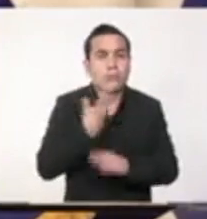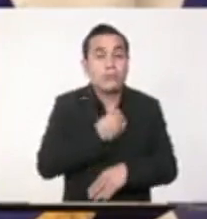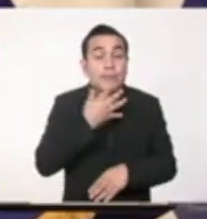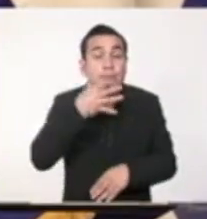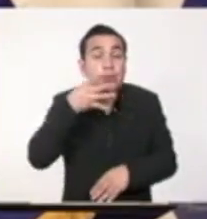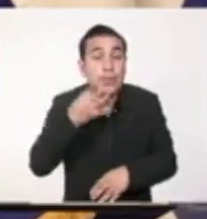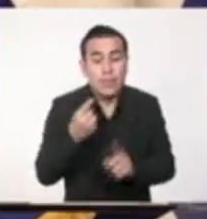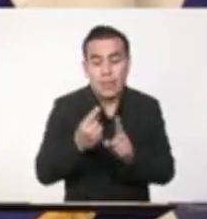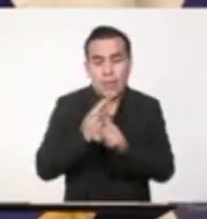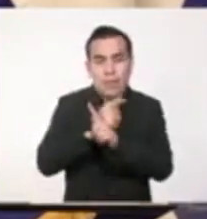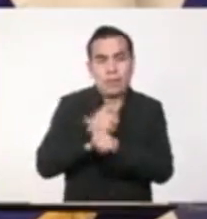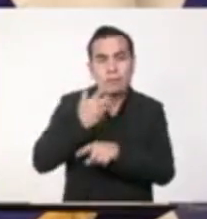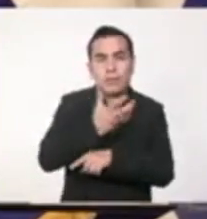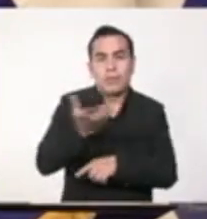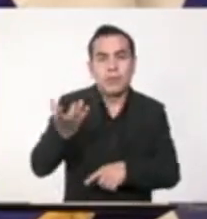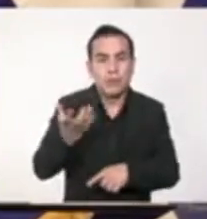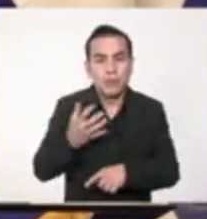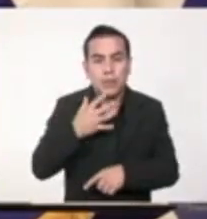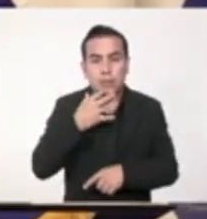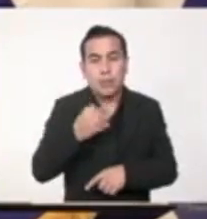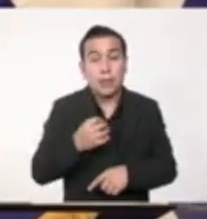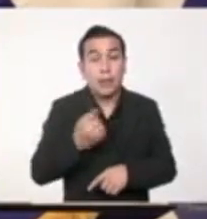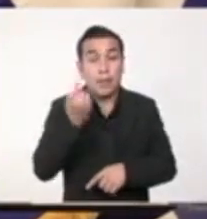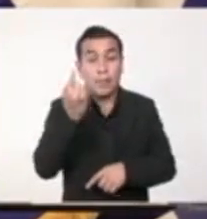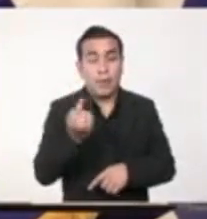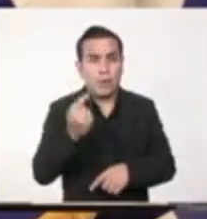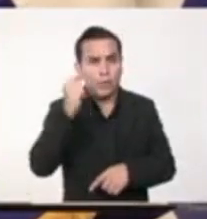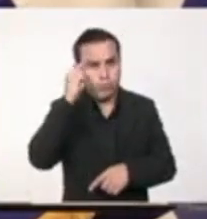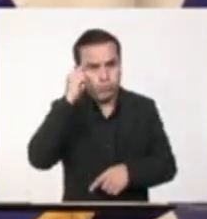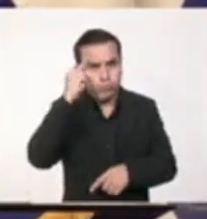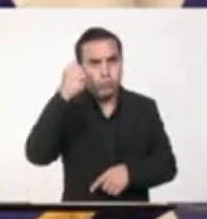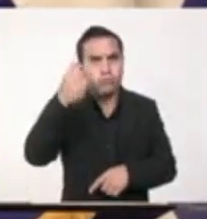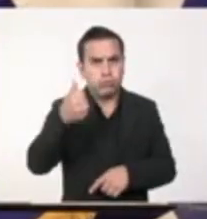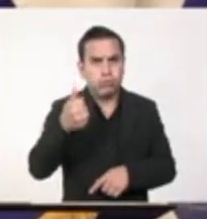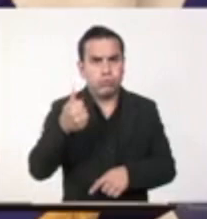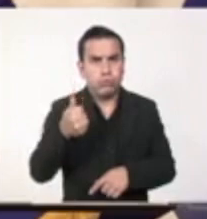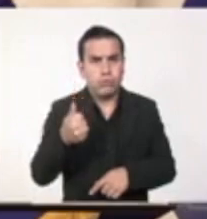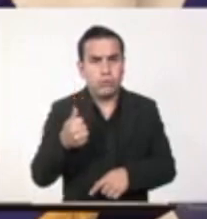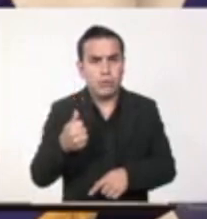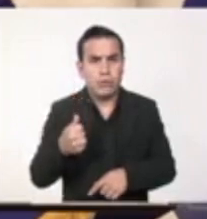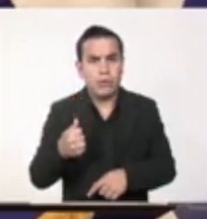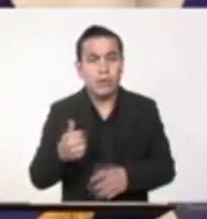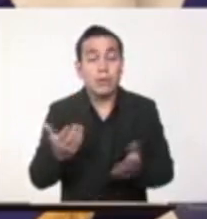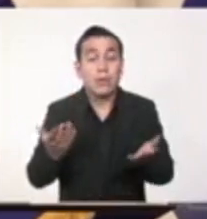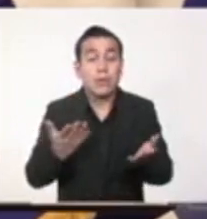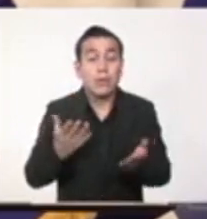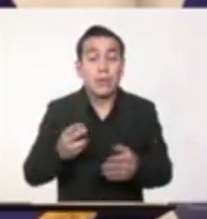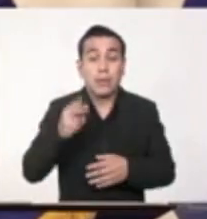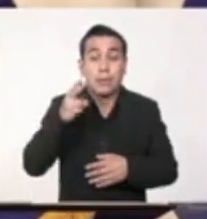to change, said a very clever man once, which is the definition of insanity, was doing the same things all the time, and